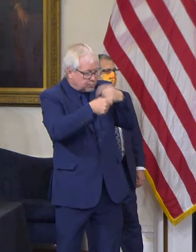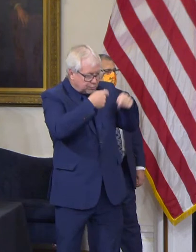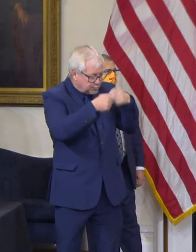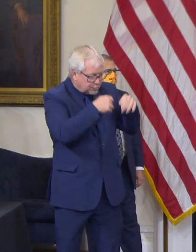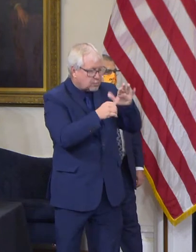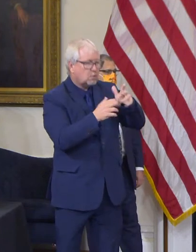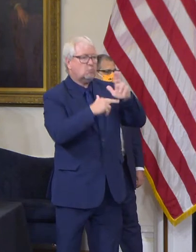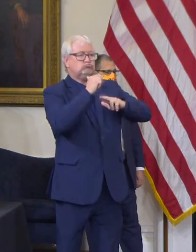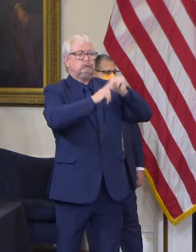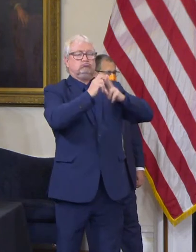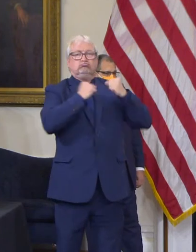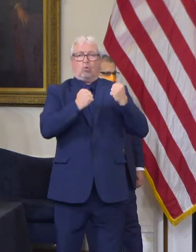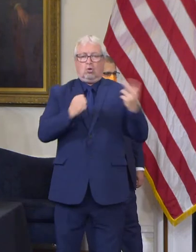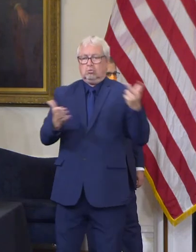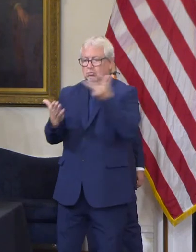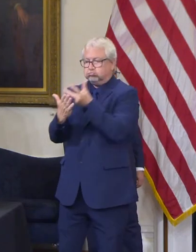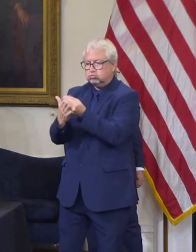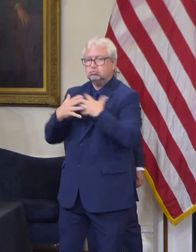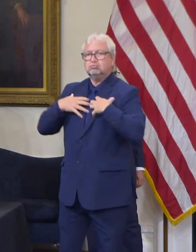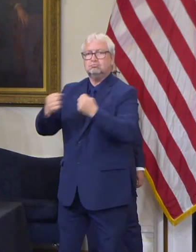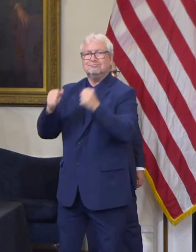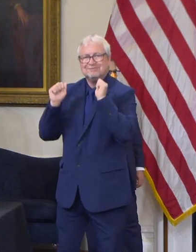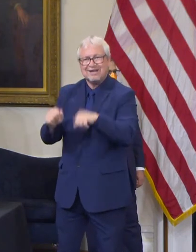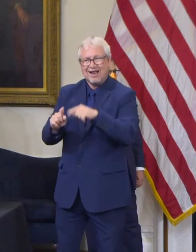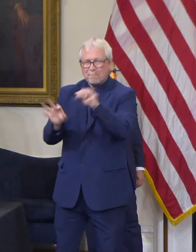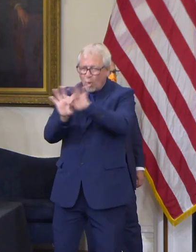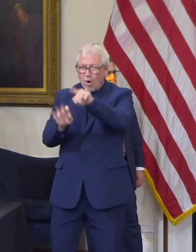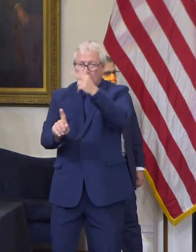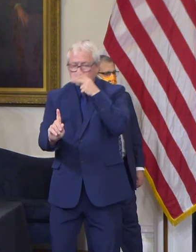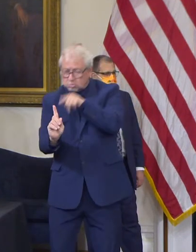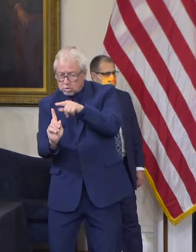monoclonal antibodies and to make sure that every patient who is qualified for this treatment is offered it.